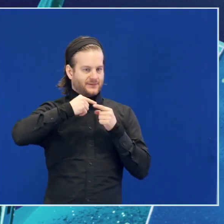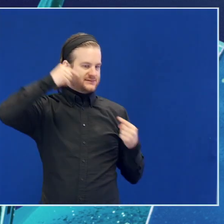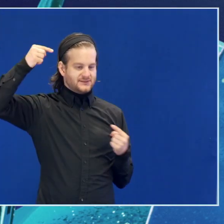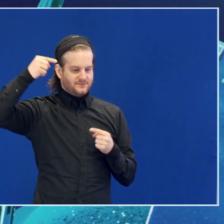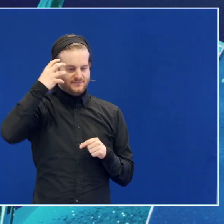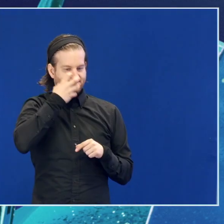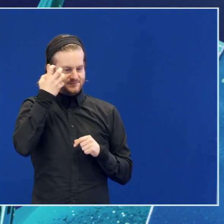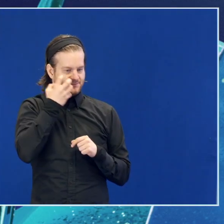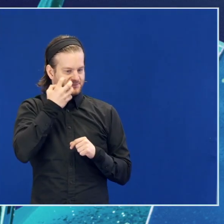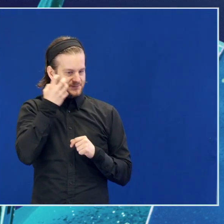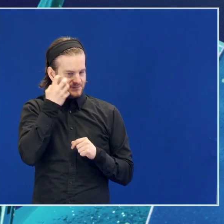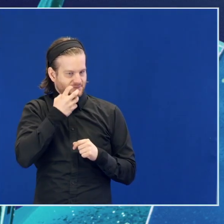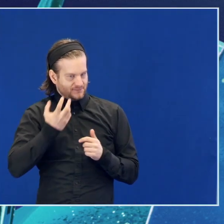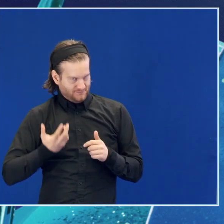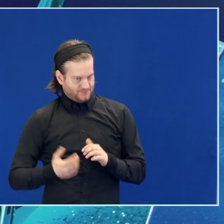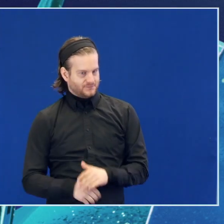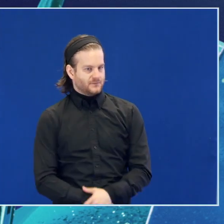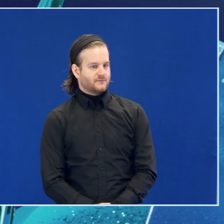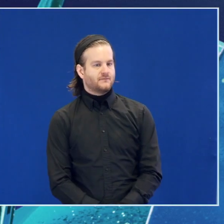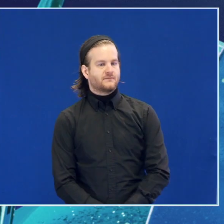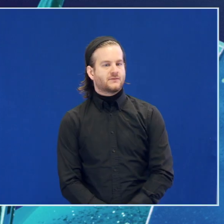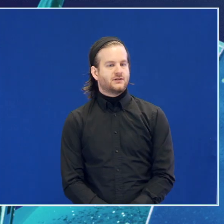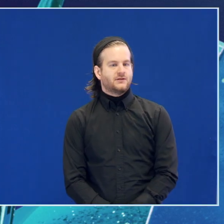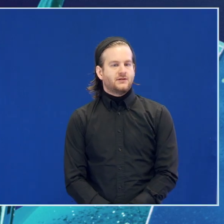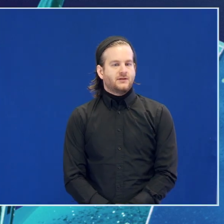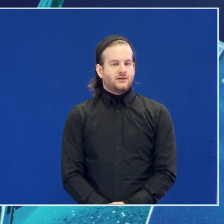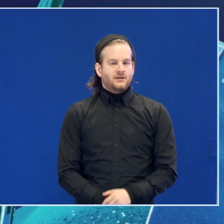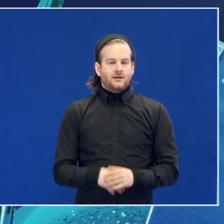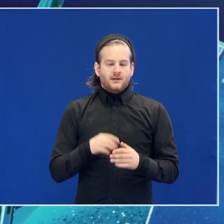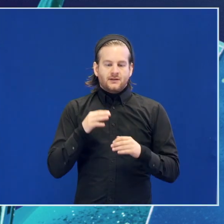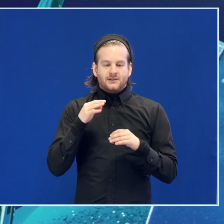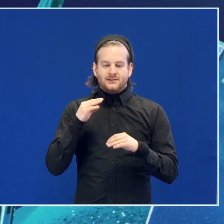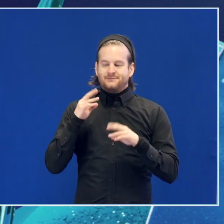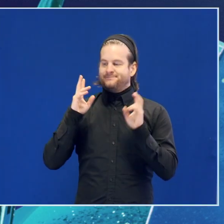Again, satisfaction items from a qualitative perspective,